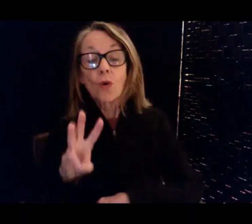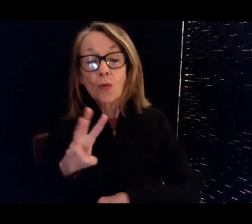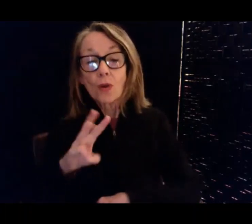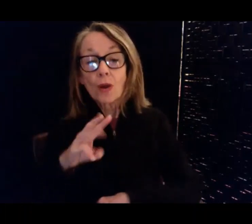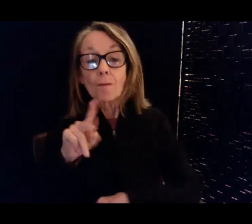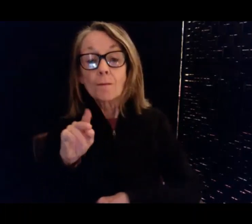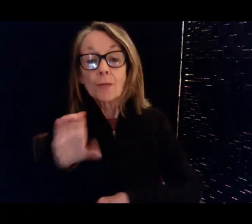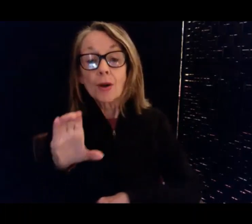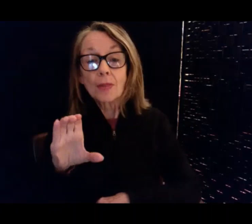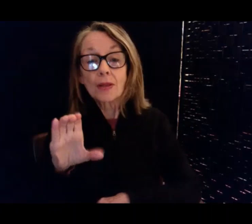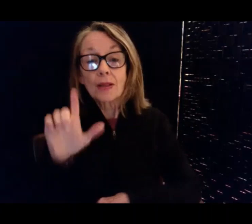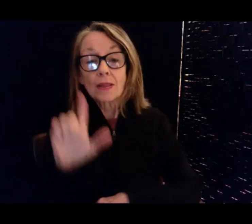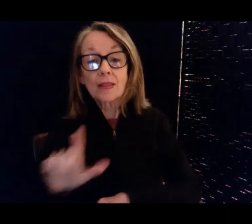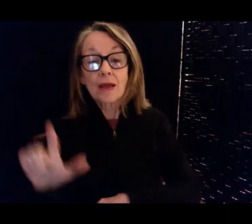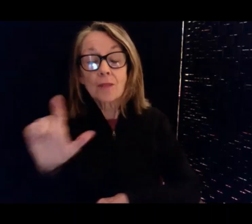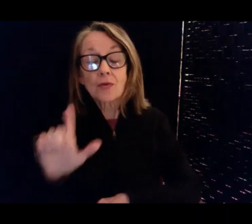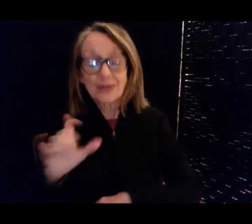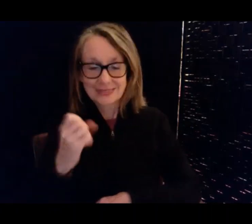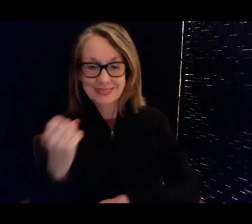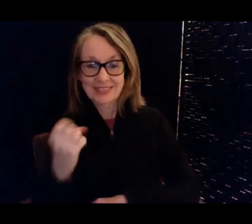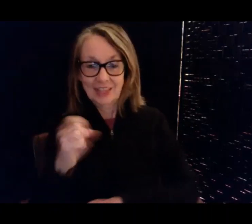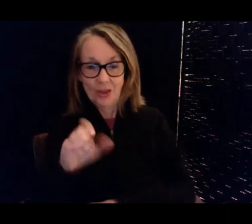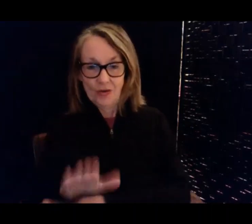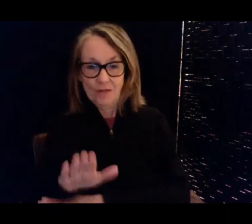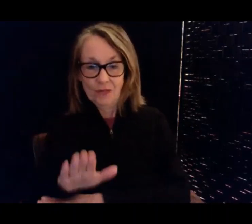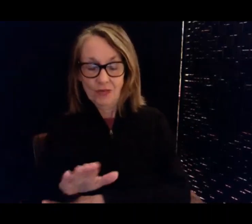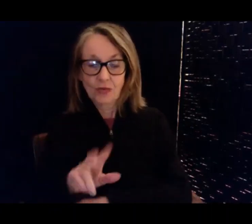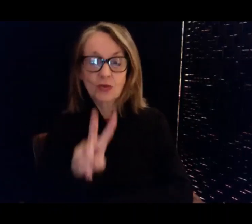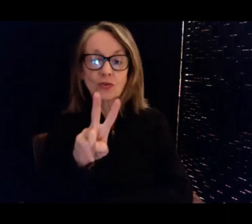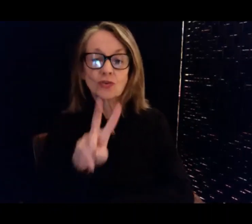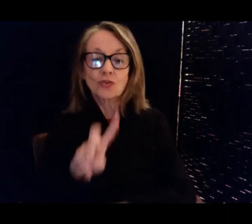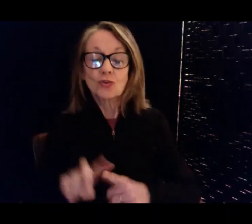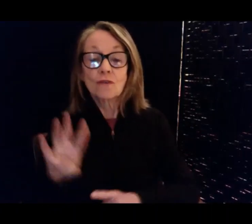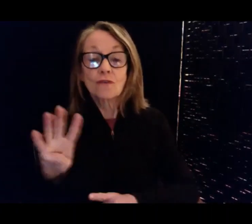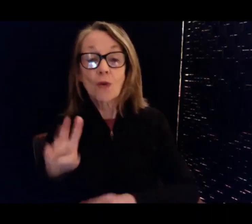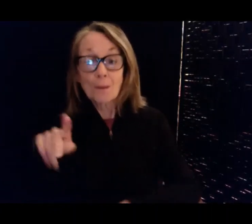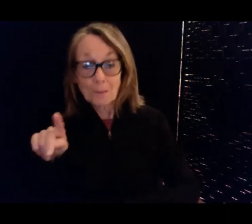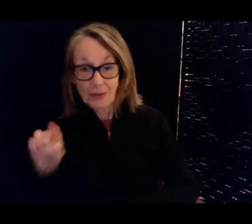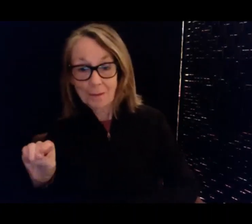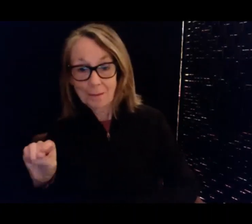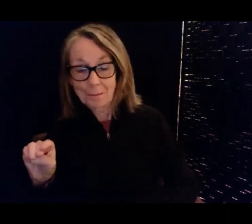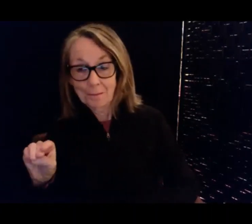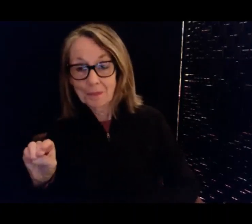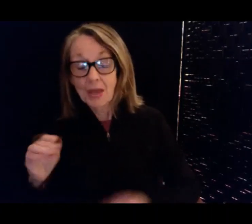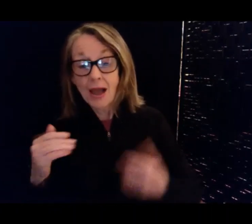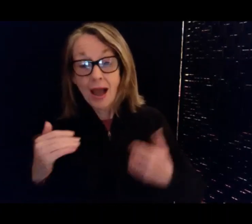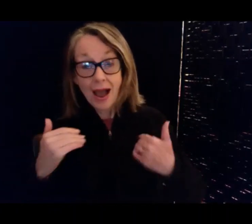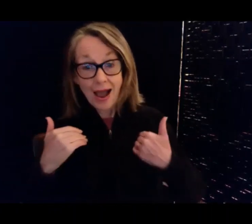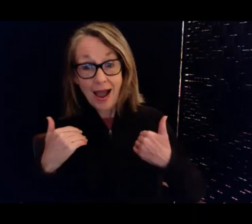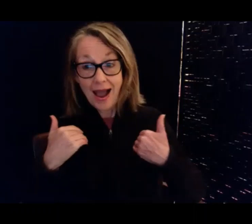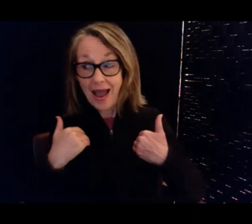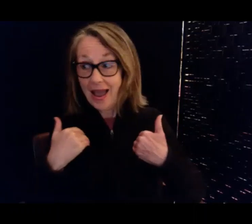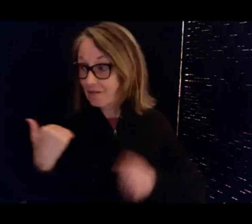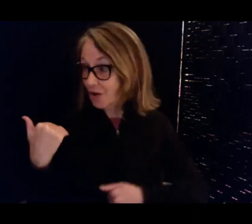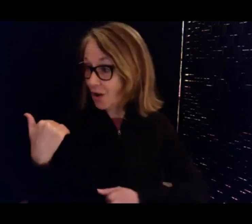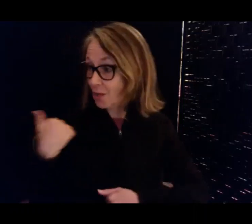p.m. all right I have a prompt from the audience which you're not gonna see but